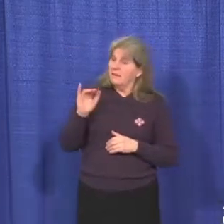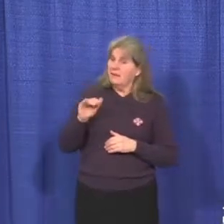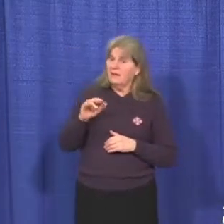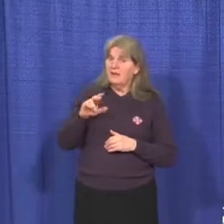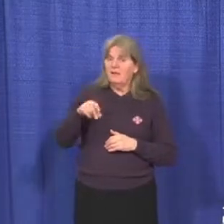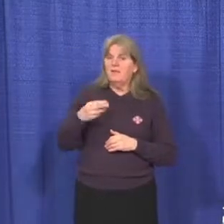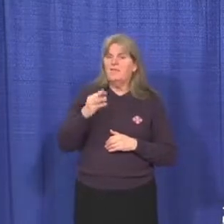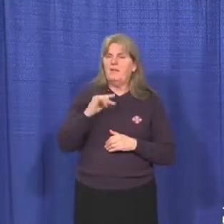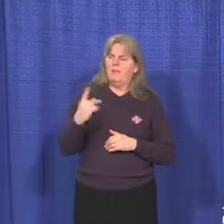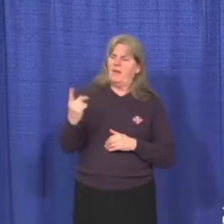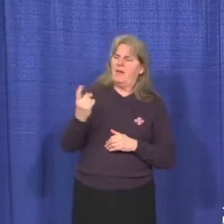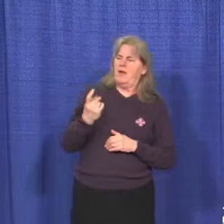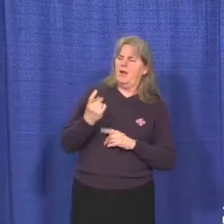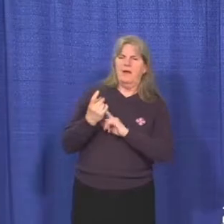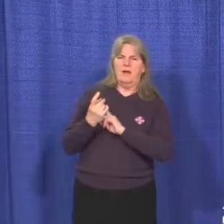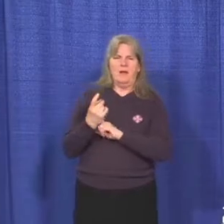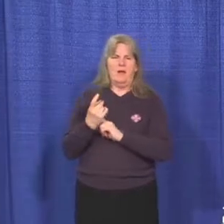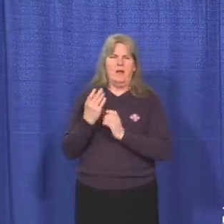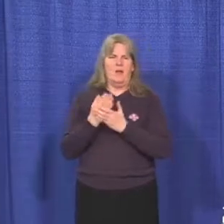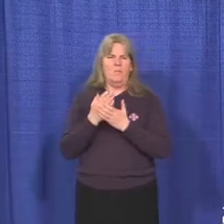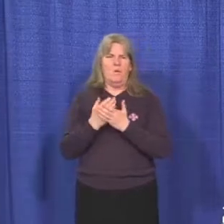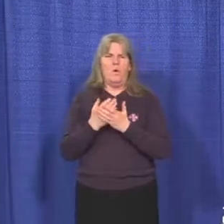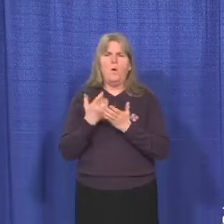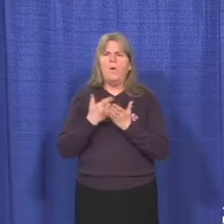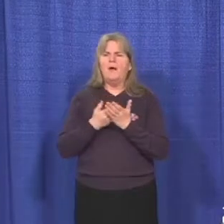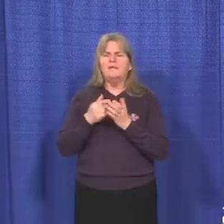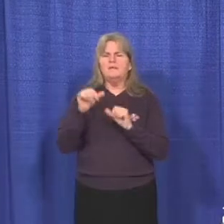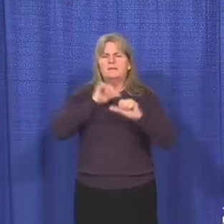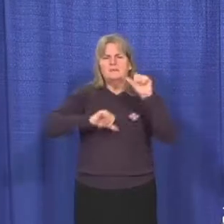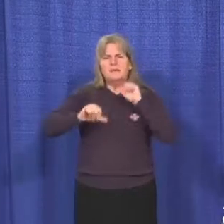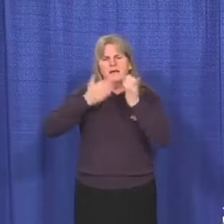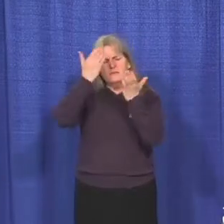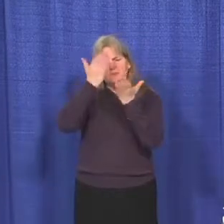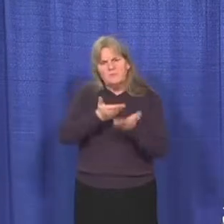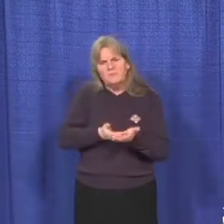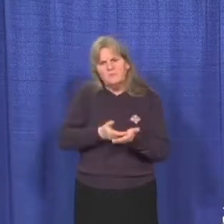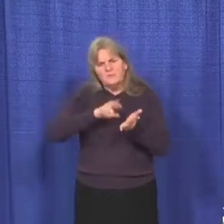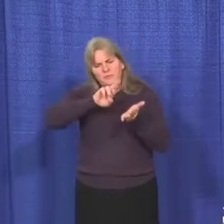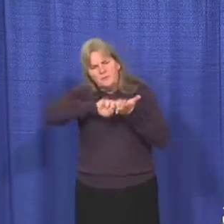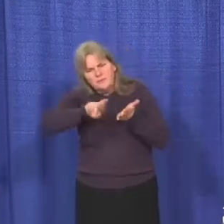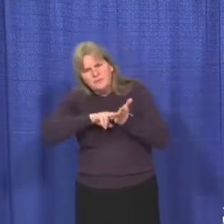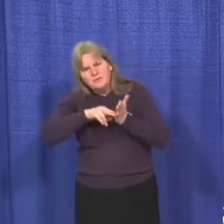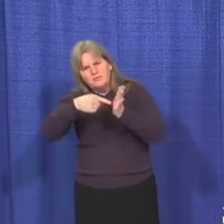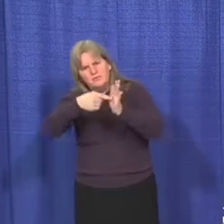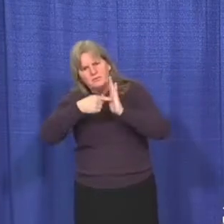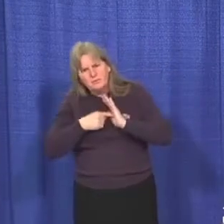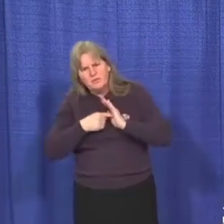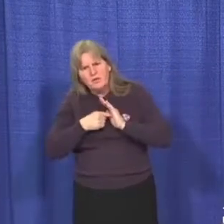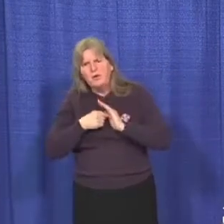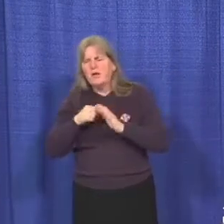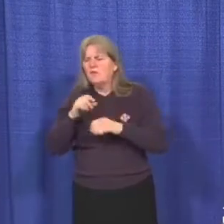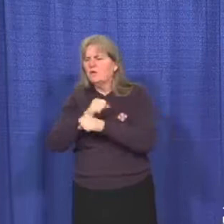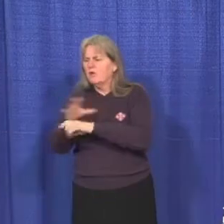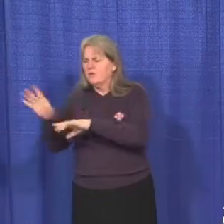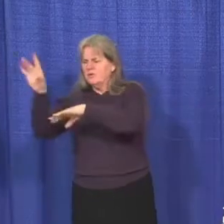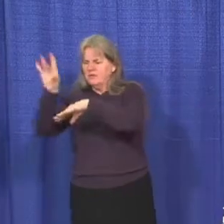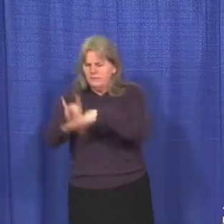He was asking about what is the signs about surface and what